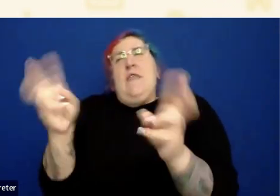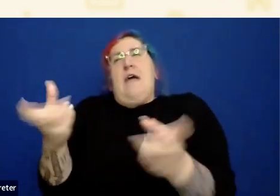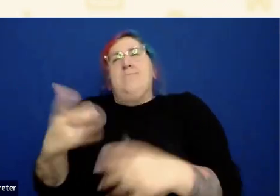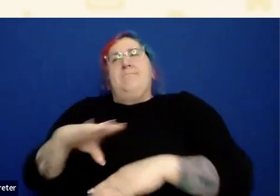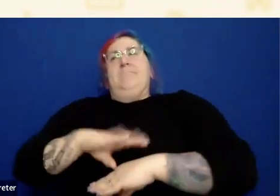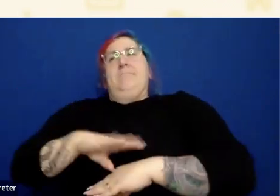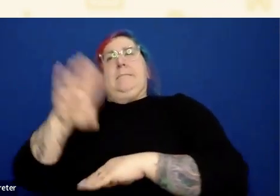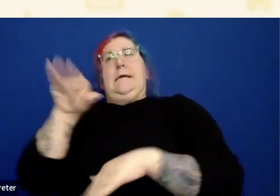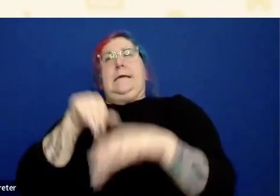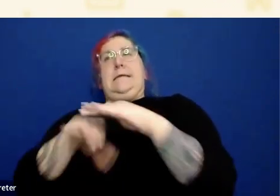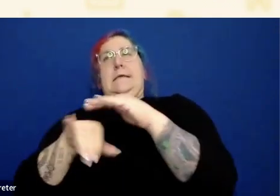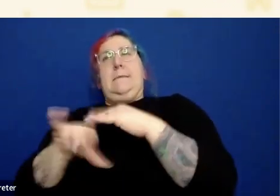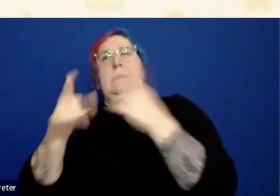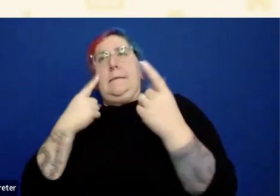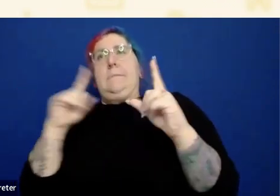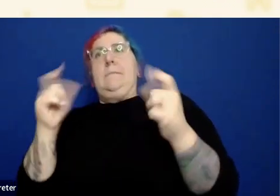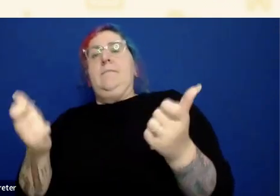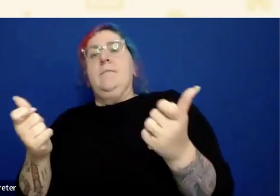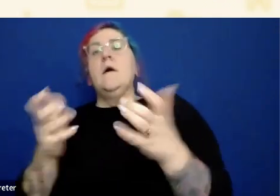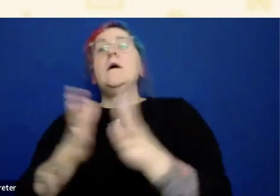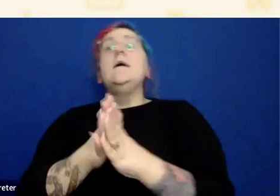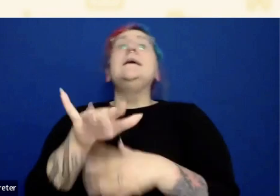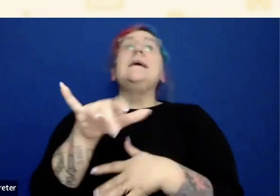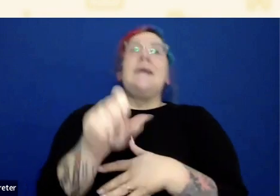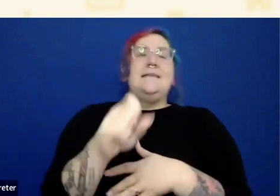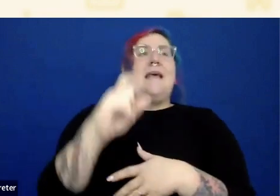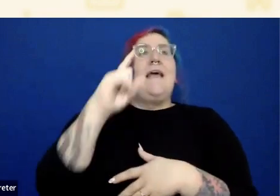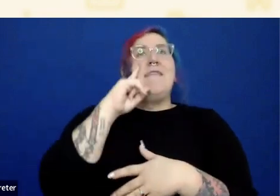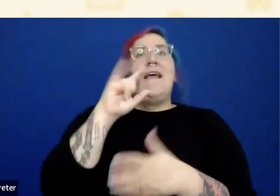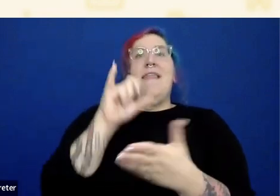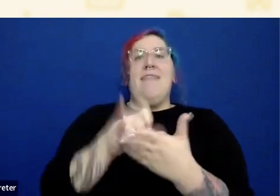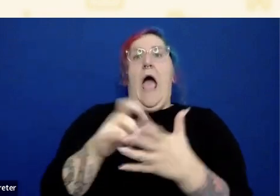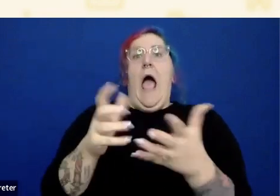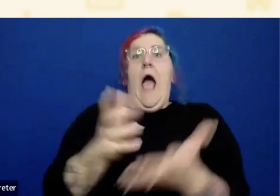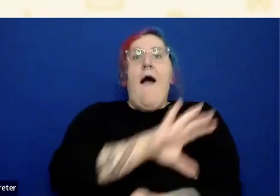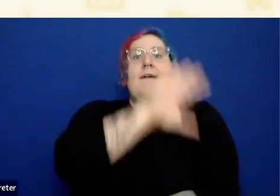being created non-stop is definitely one of those big challenge points.